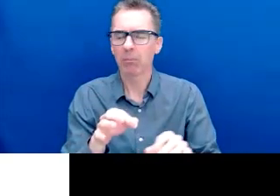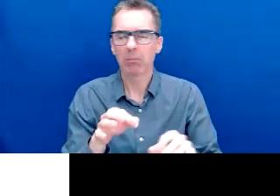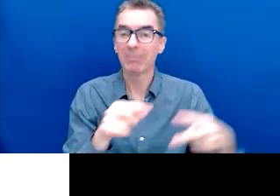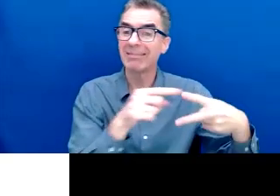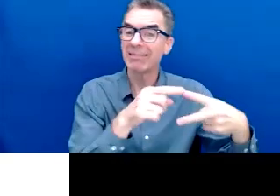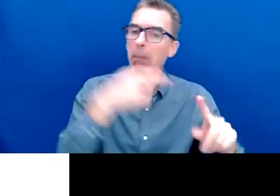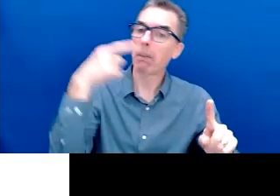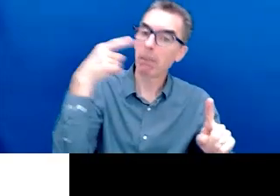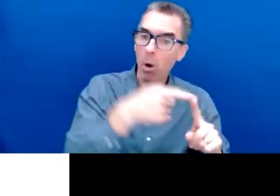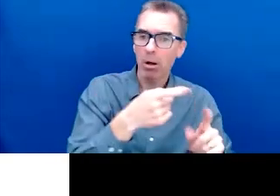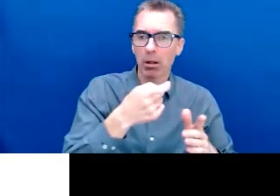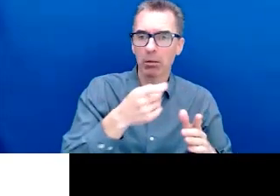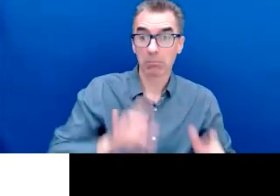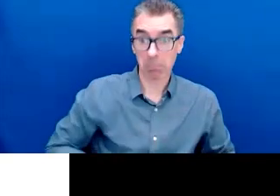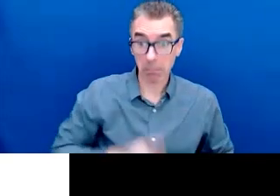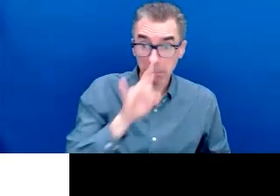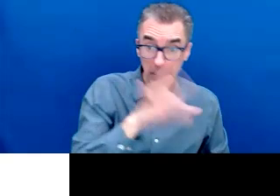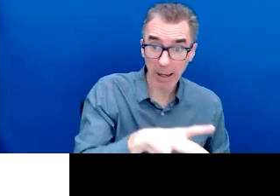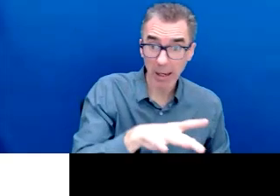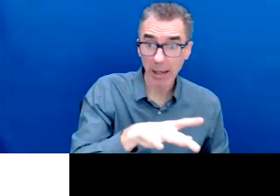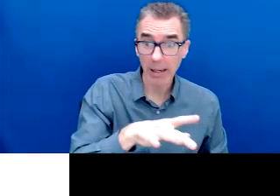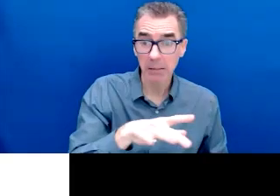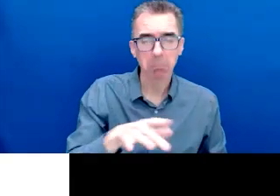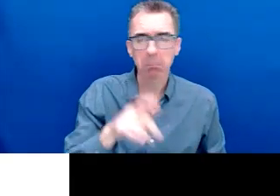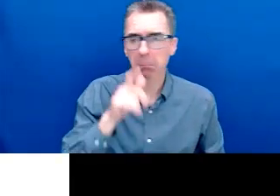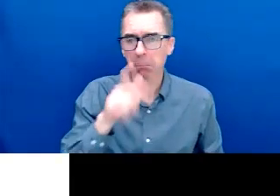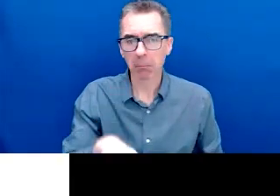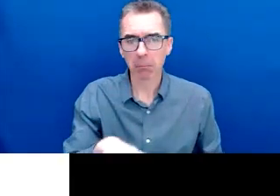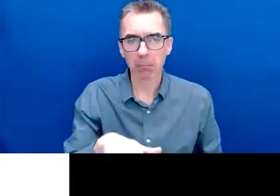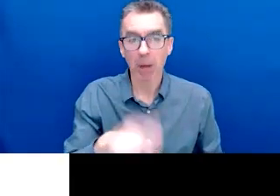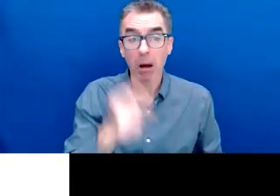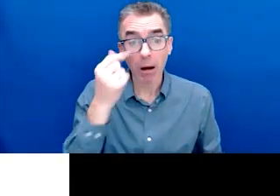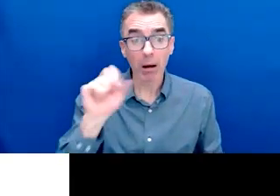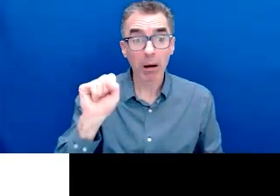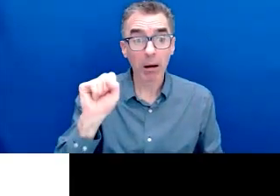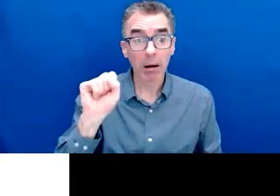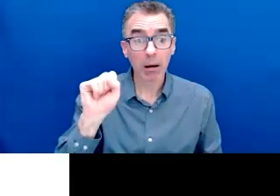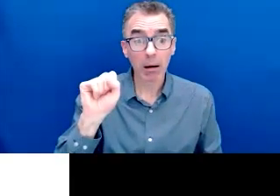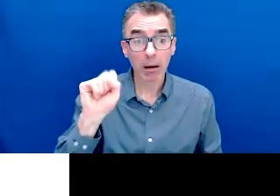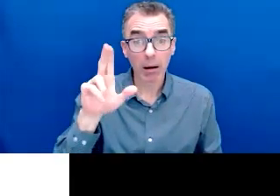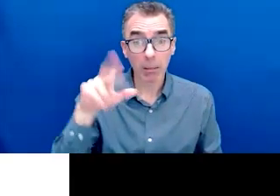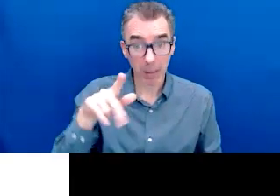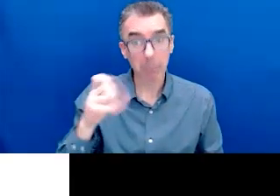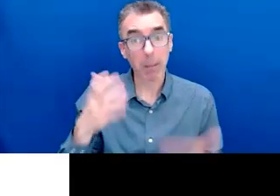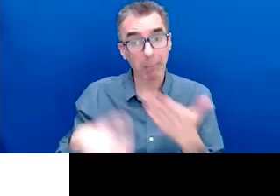And again, there could be some cost associated with supplies, different departments on campus,